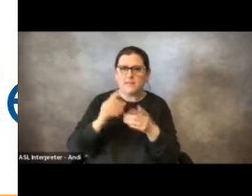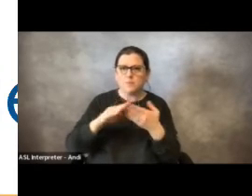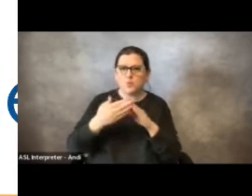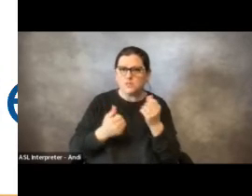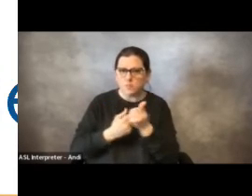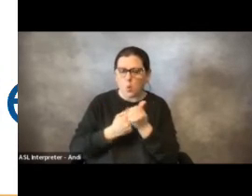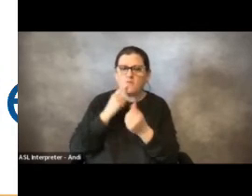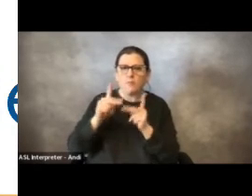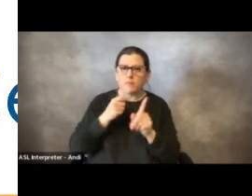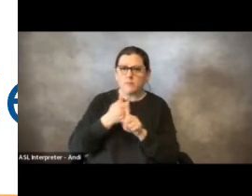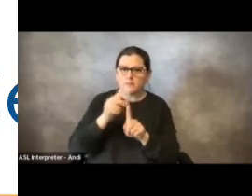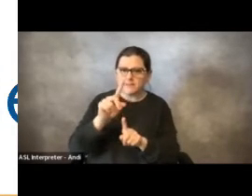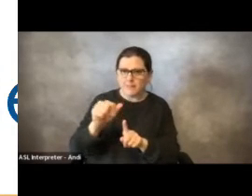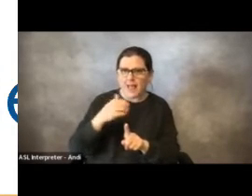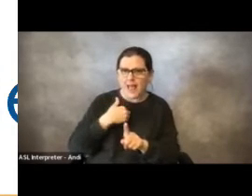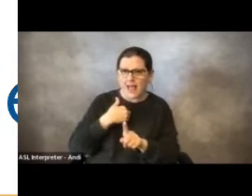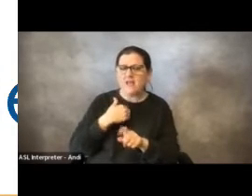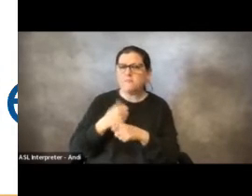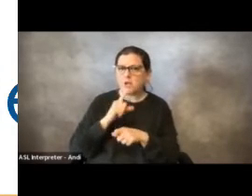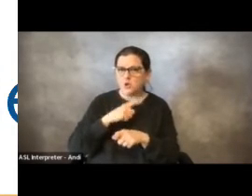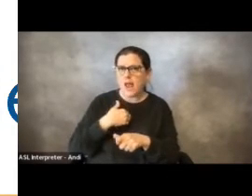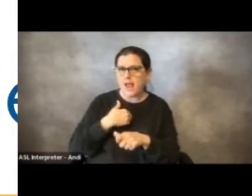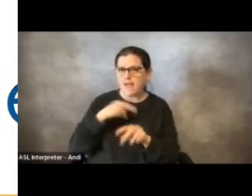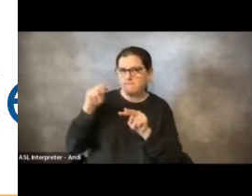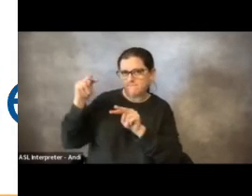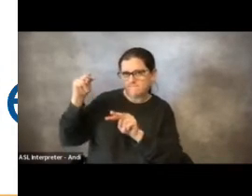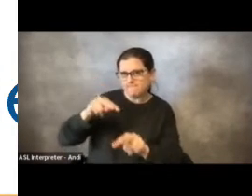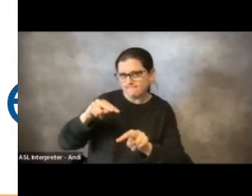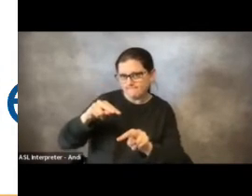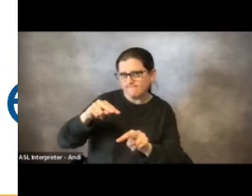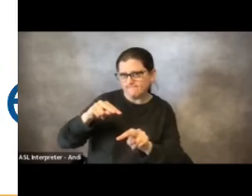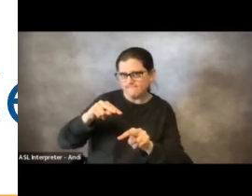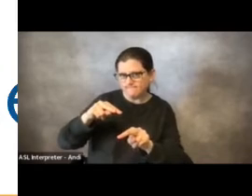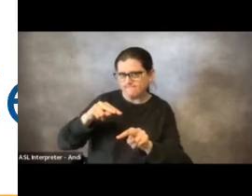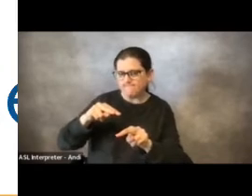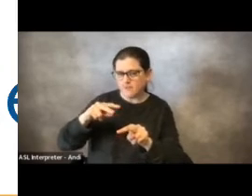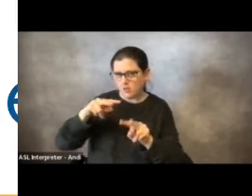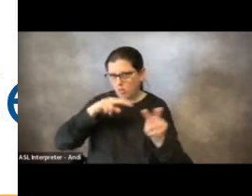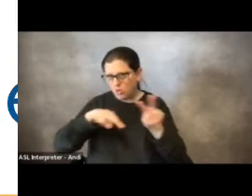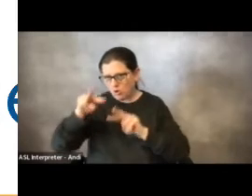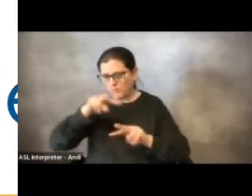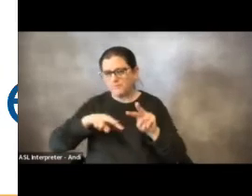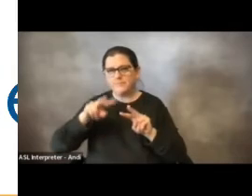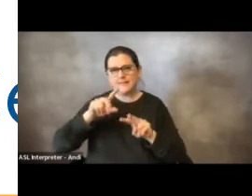And so really making sure that we've got our eye toward really opening more doors for those necessary supports and services